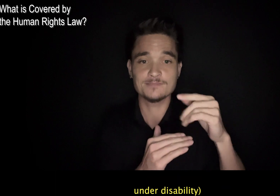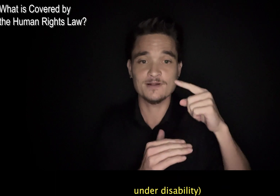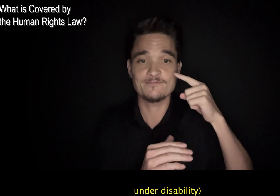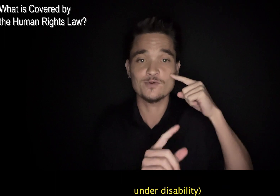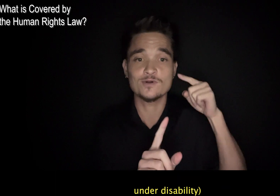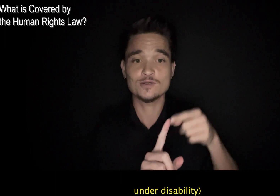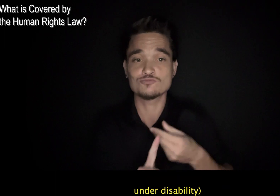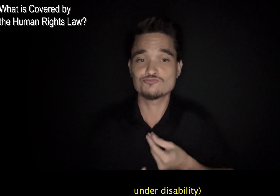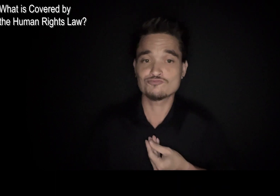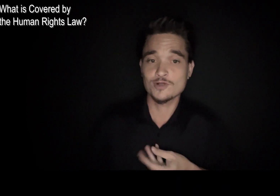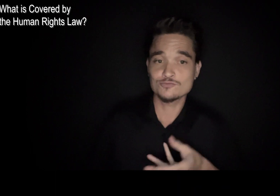under disability)